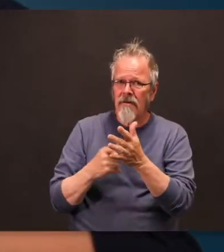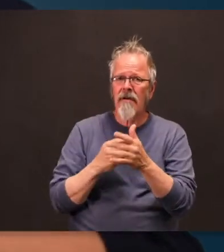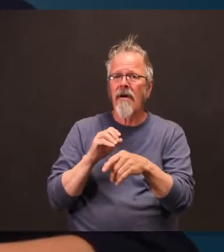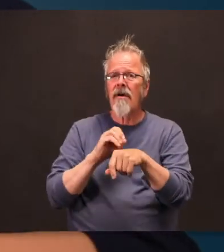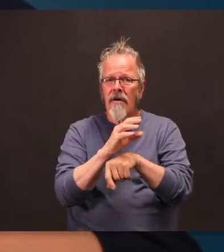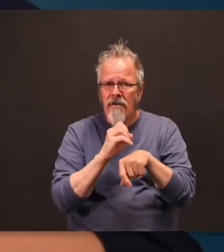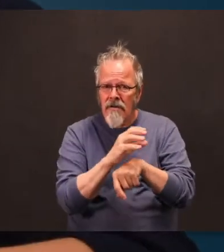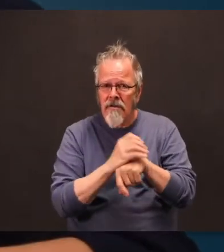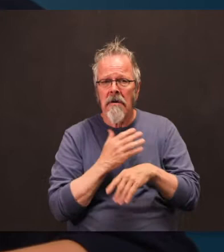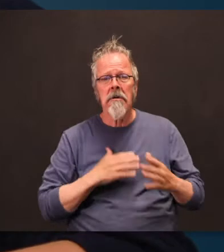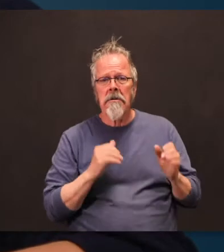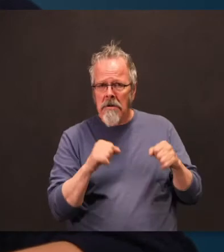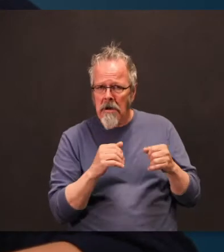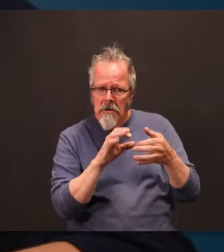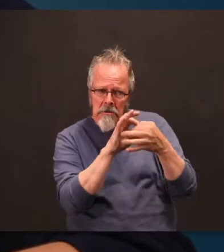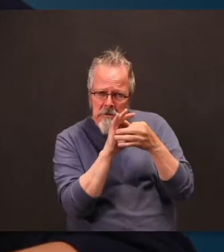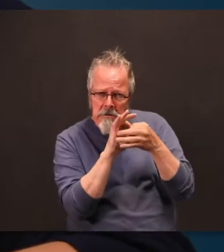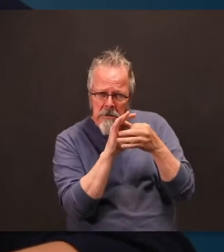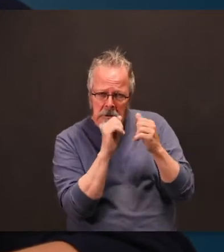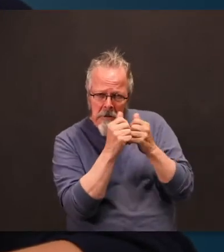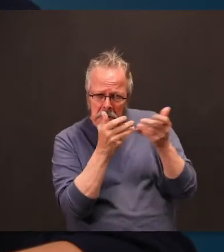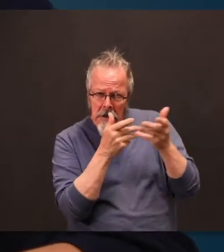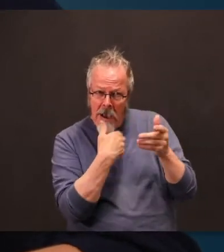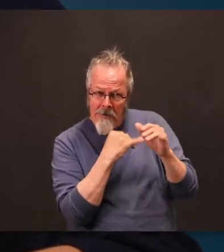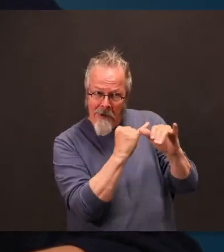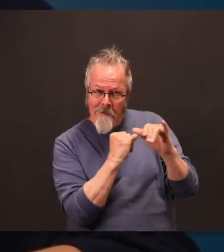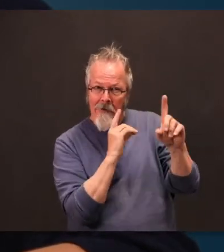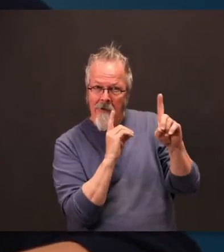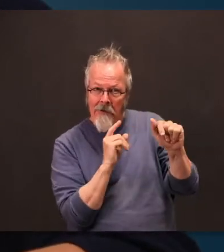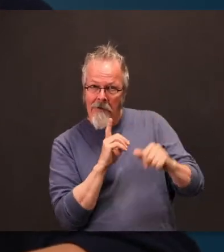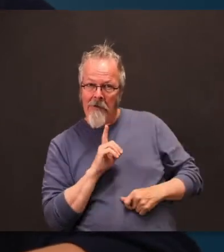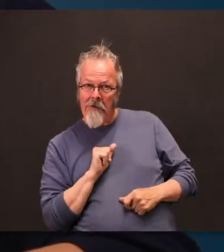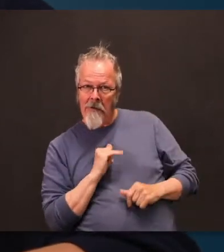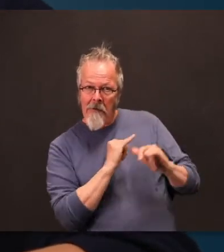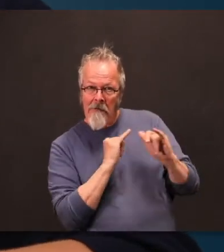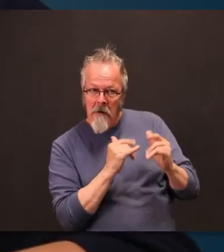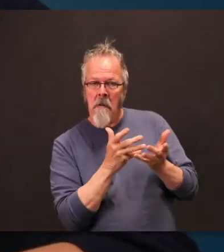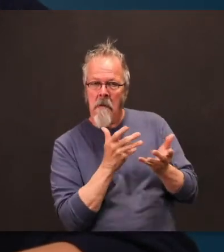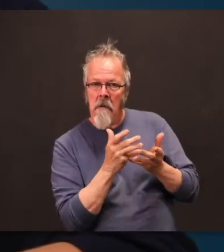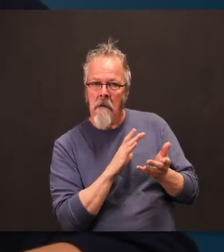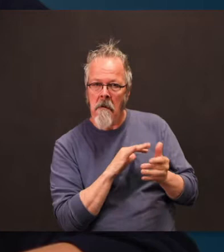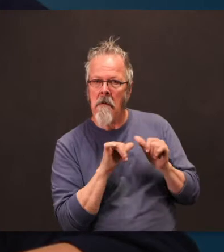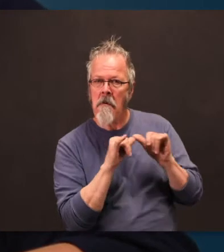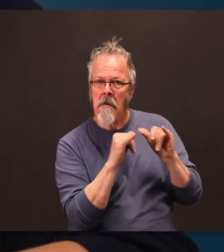or even somebody that you could relate to that has a disability. It may not have the same one, but a similar one,